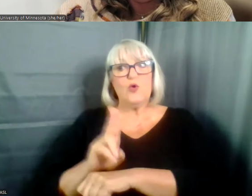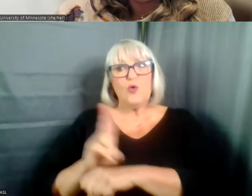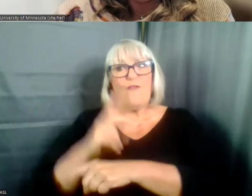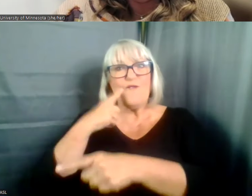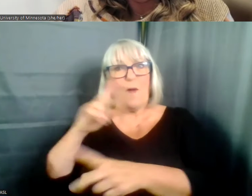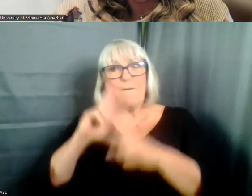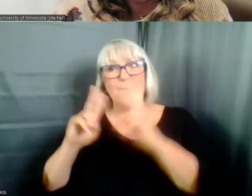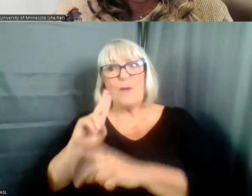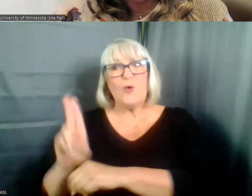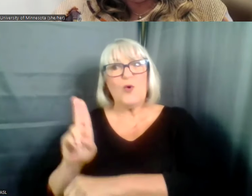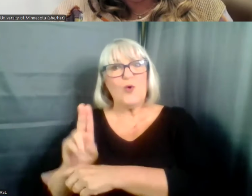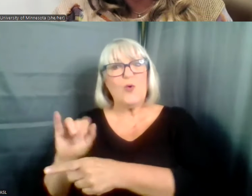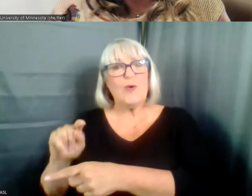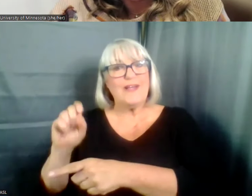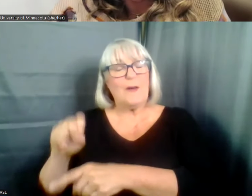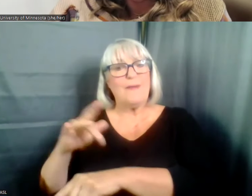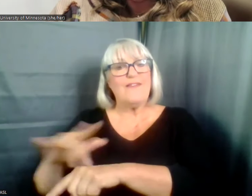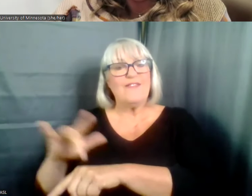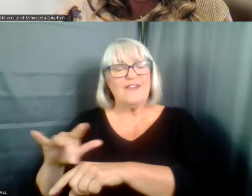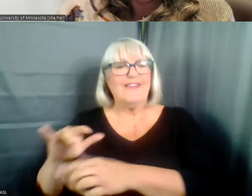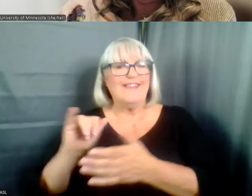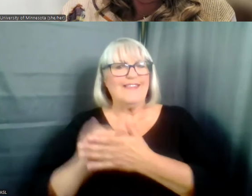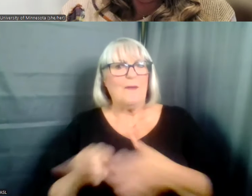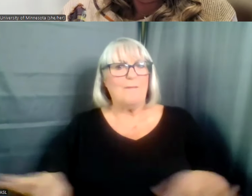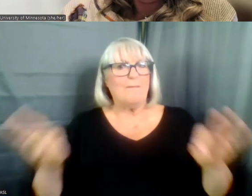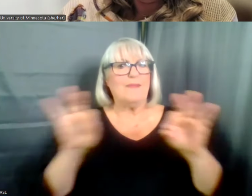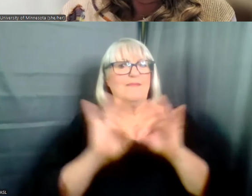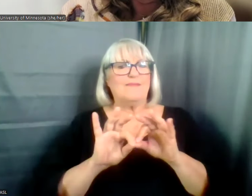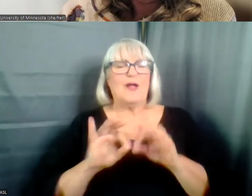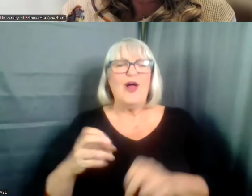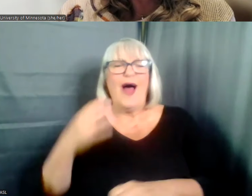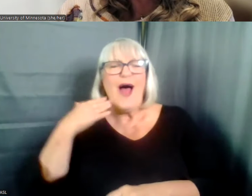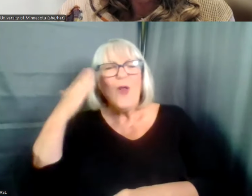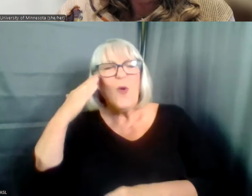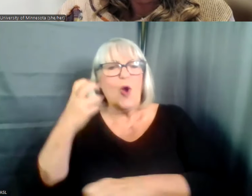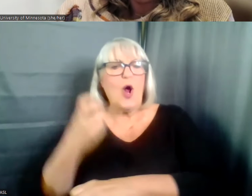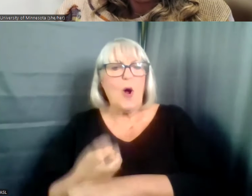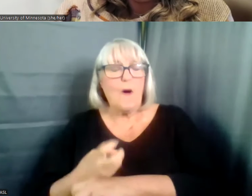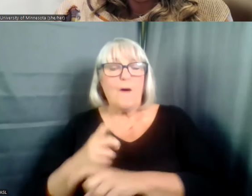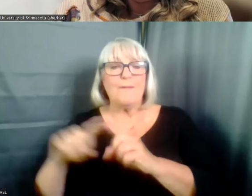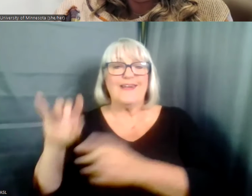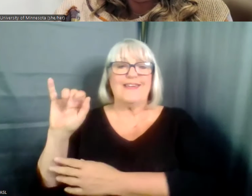it, I think is, would be ideal. Hard to do, but ideal.